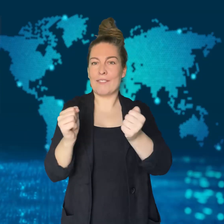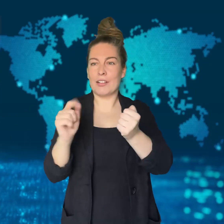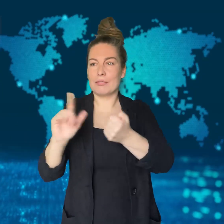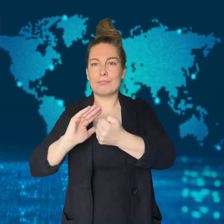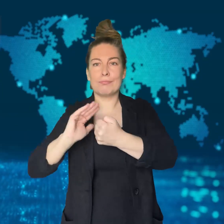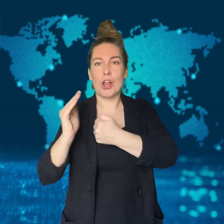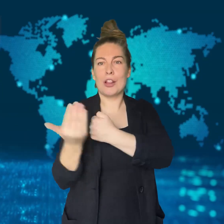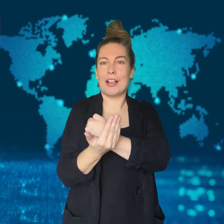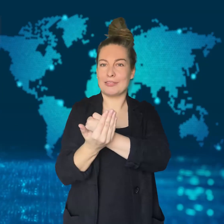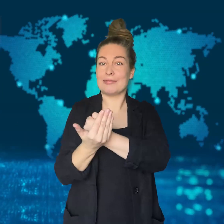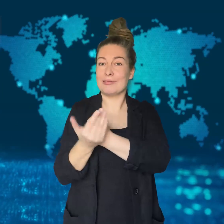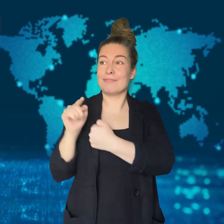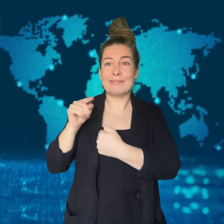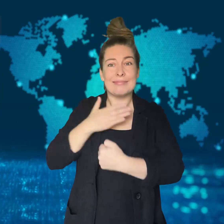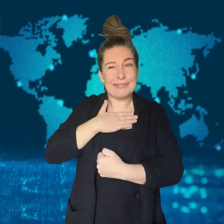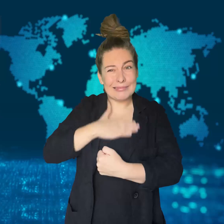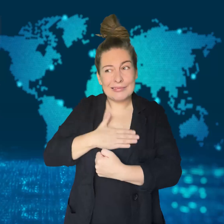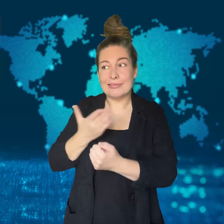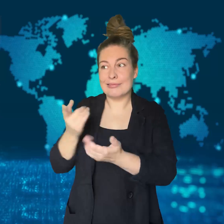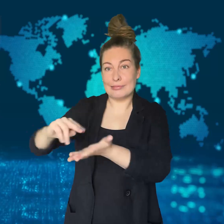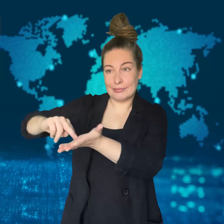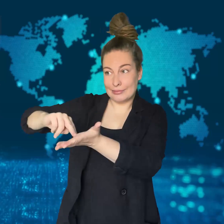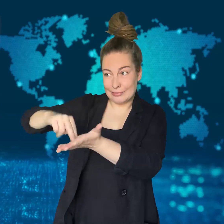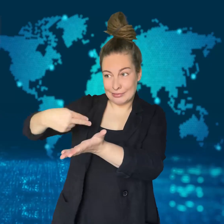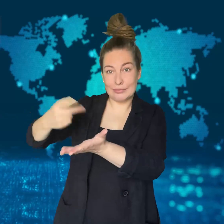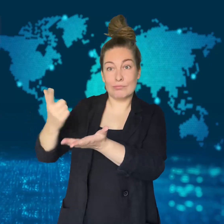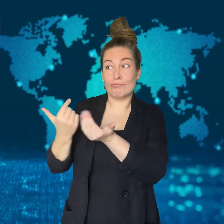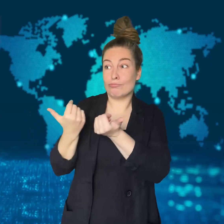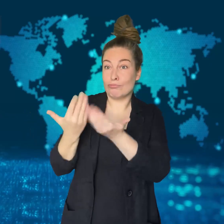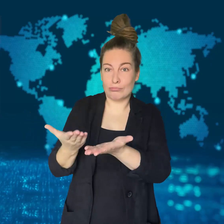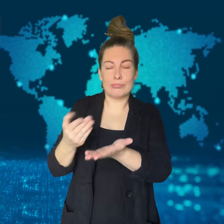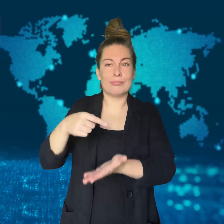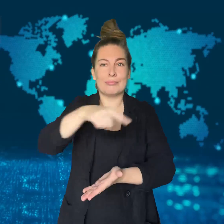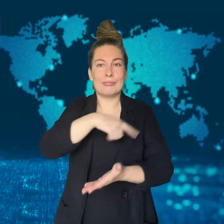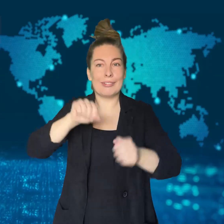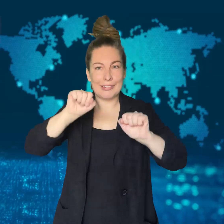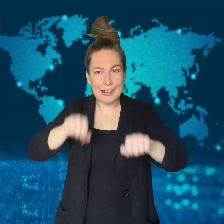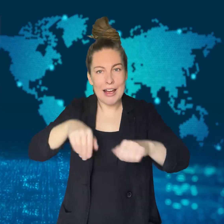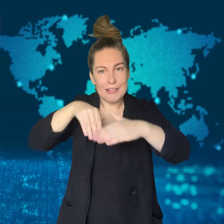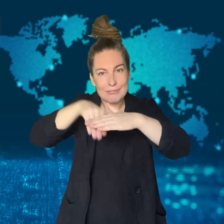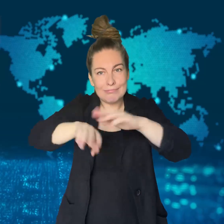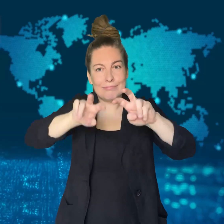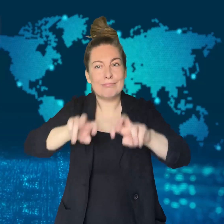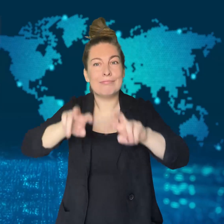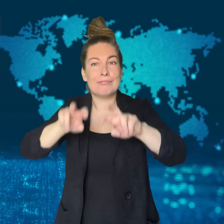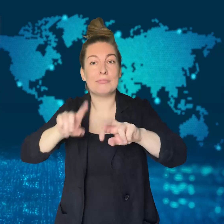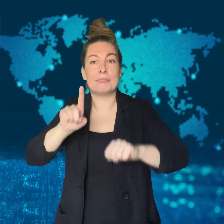but this did not occur.